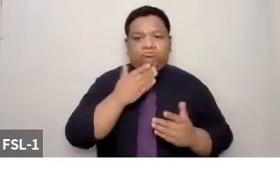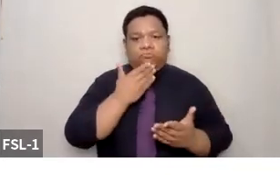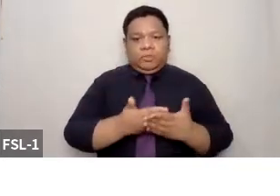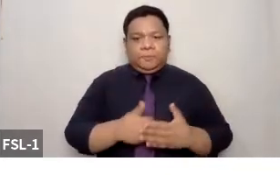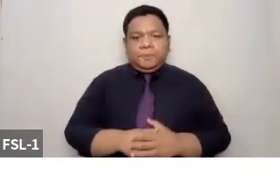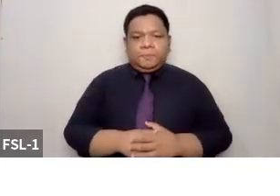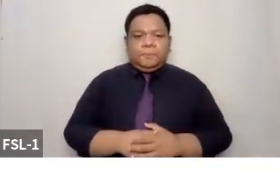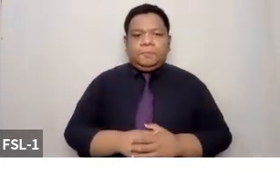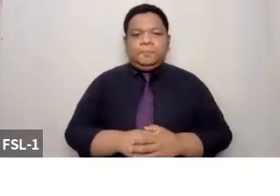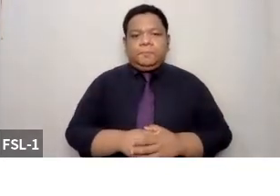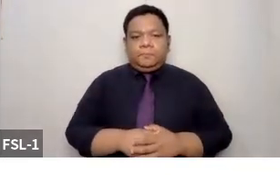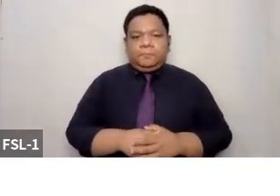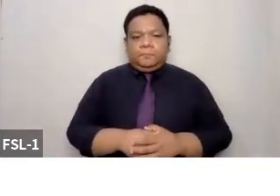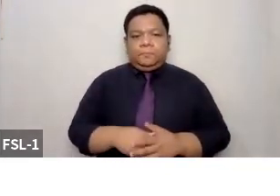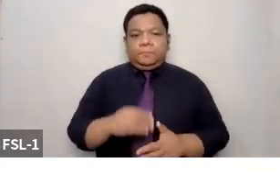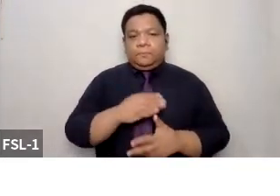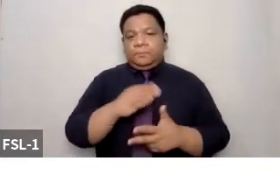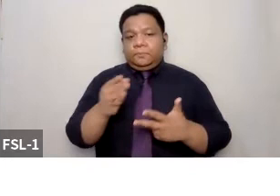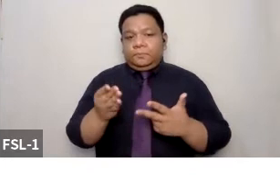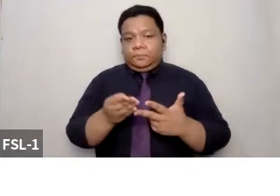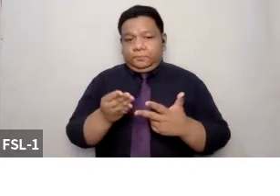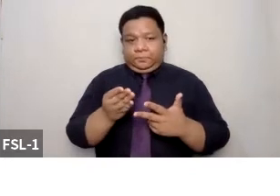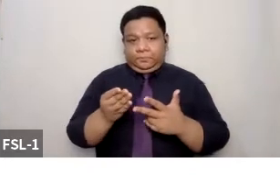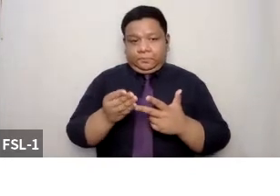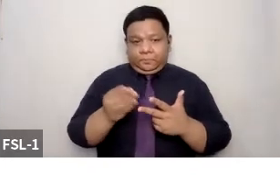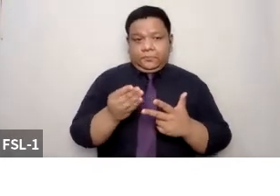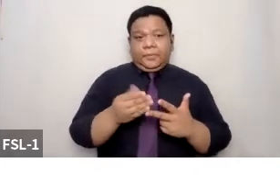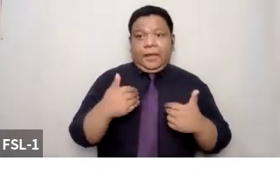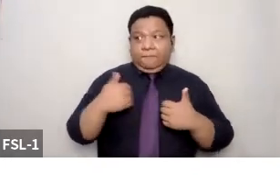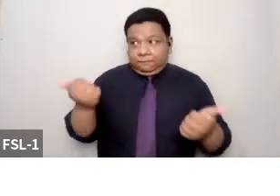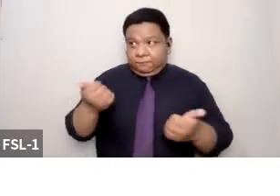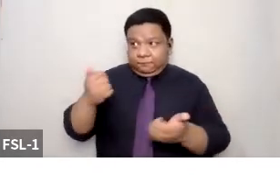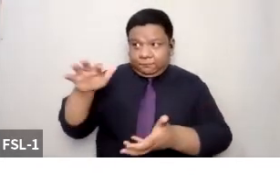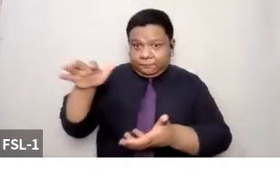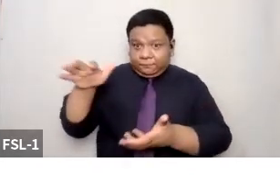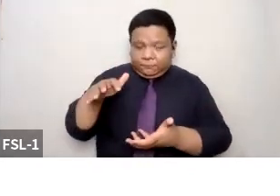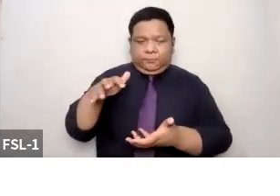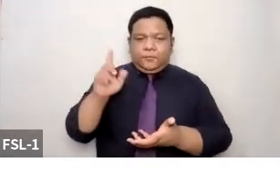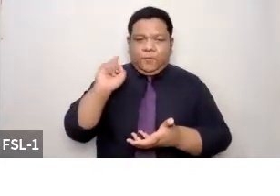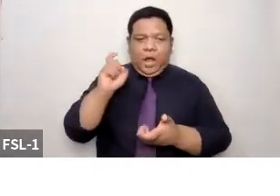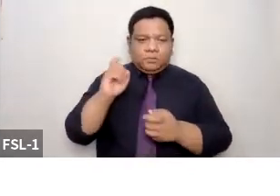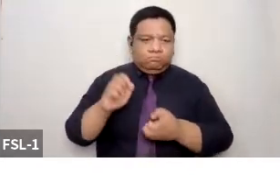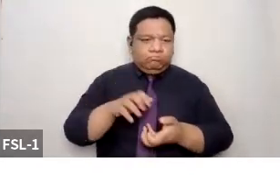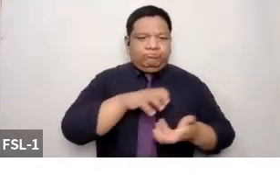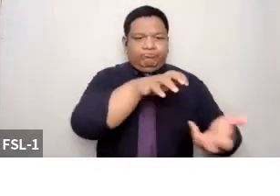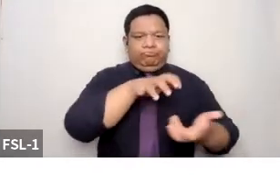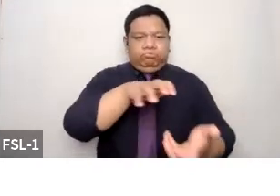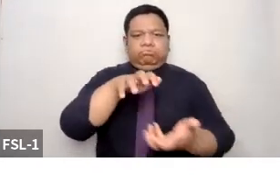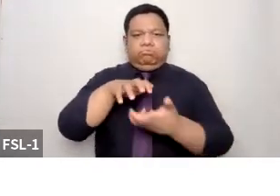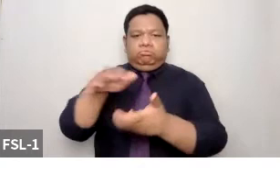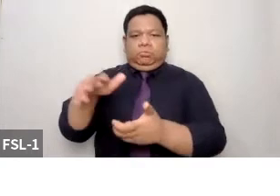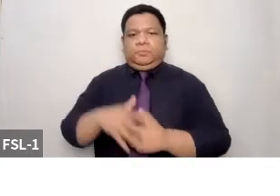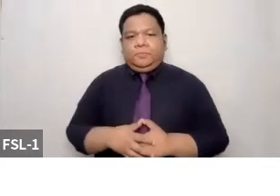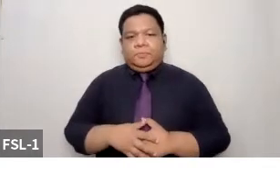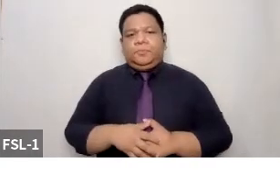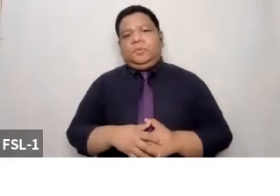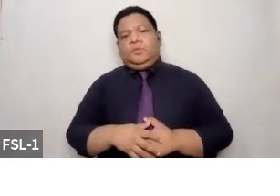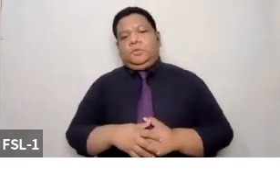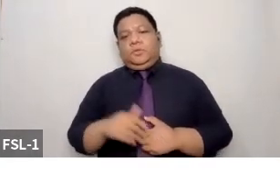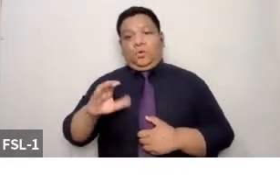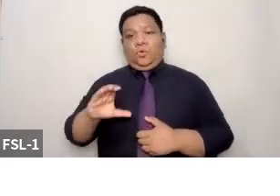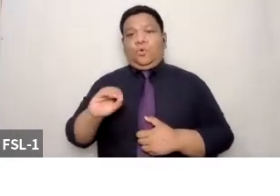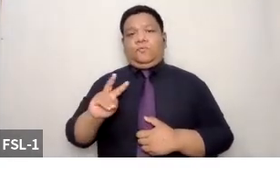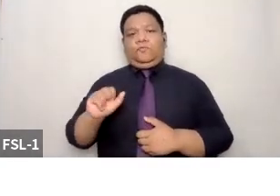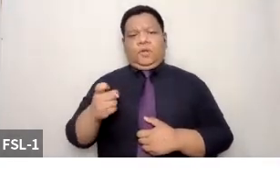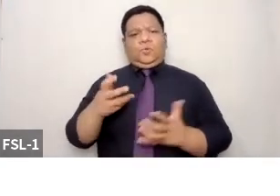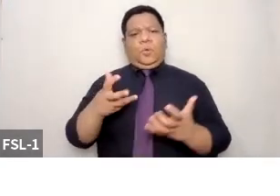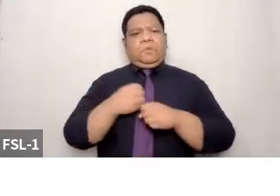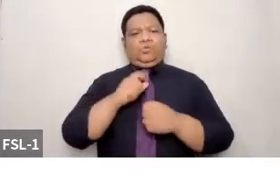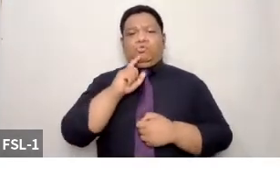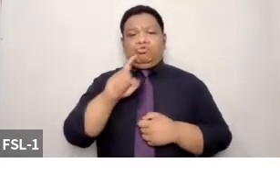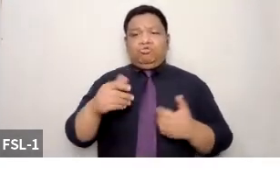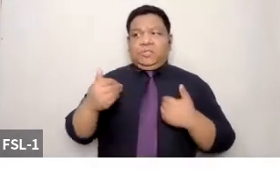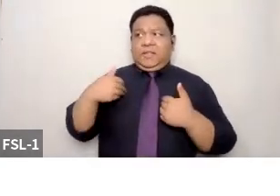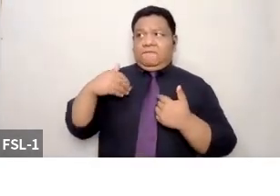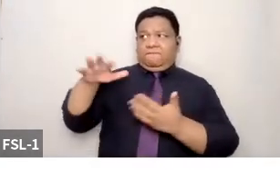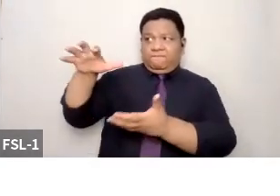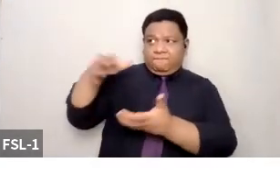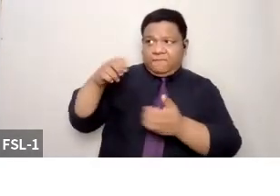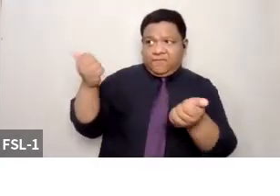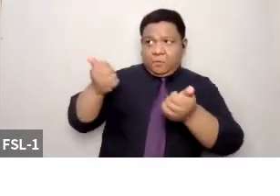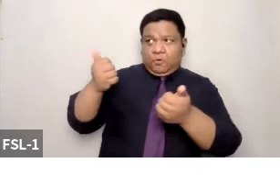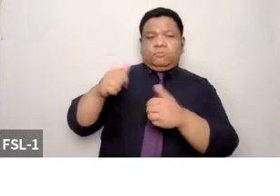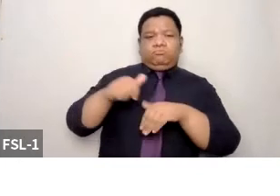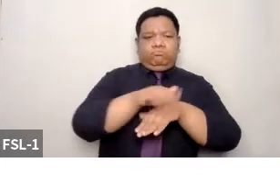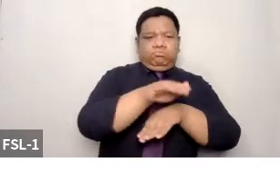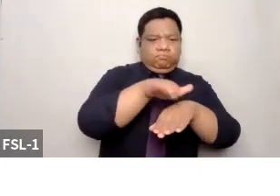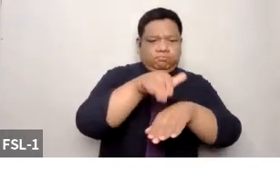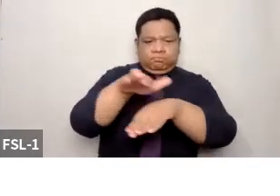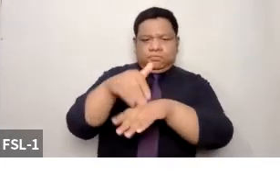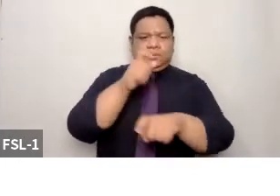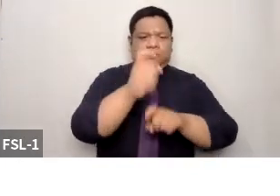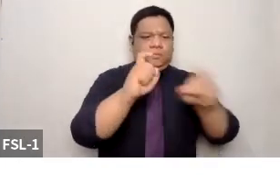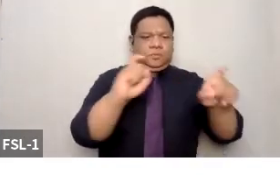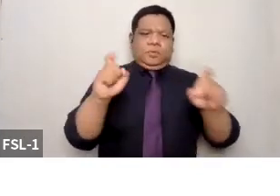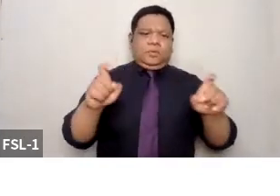And then vaccines are delivered as soon as they are available so once there are vaccines, Covax makes sure that the distribution to countries is timely so the vaccination campaign can be rolled out.